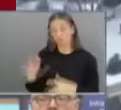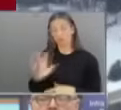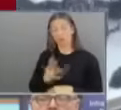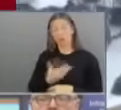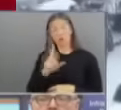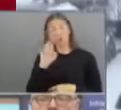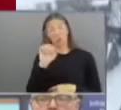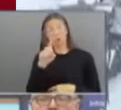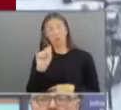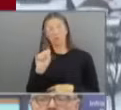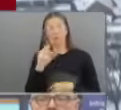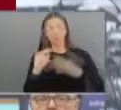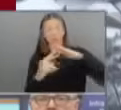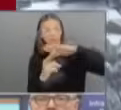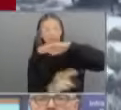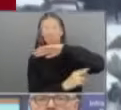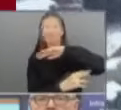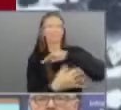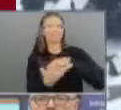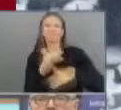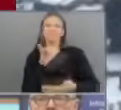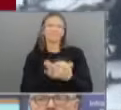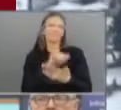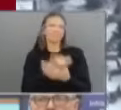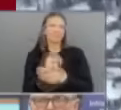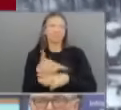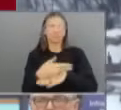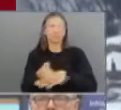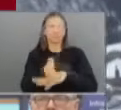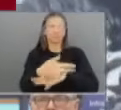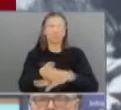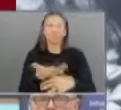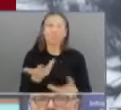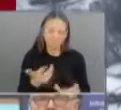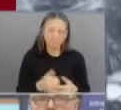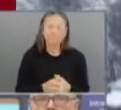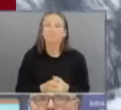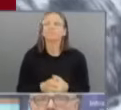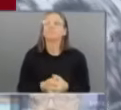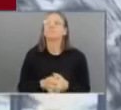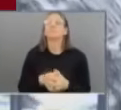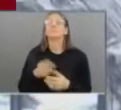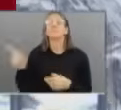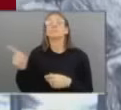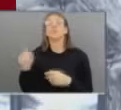IT’S CAUSED SIGNIFICANT POWER OUTAGES AND MAJOR IMPACTS ON OUR ROADWAYS, ESPECIALLY OUR OVERPASSES.